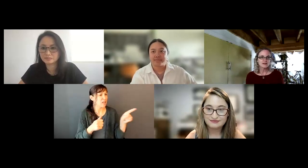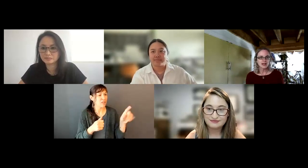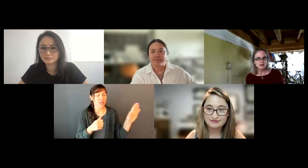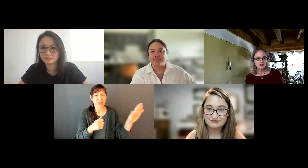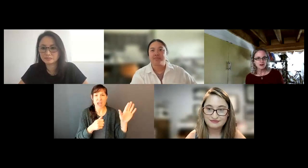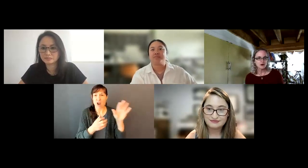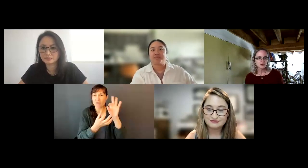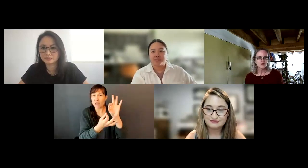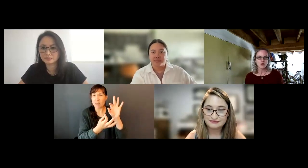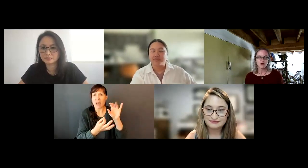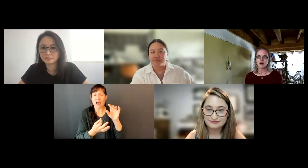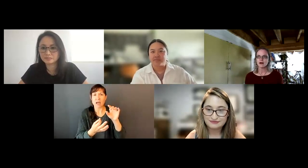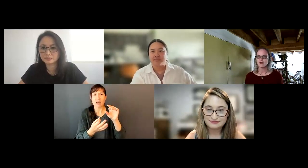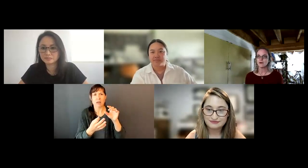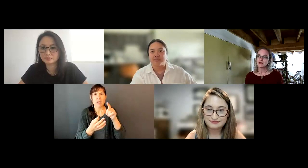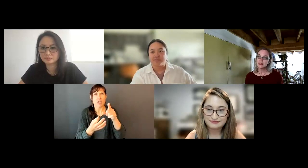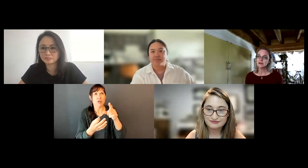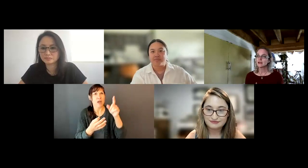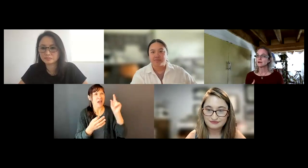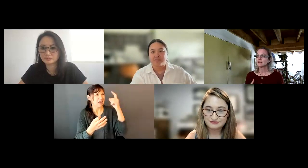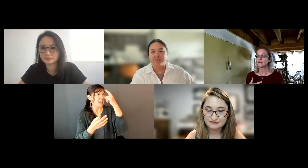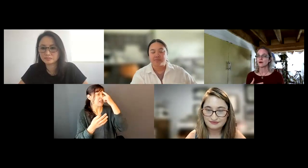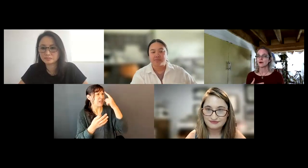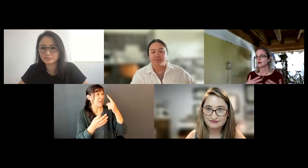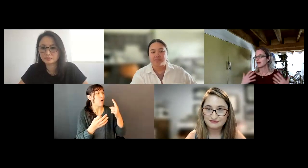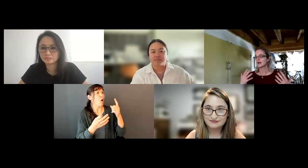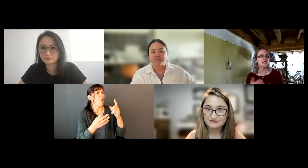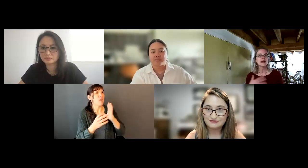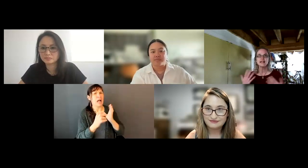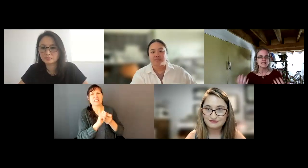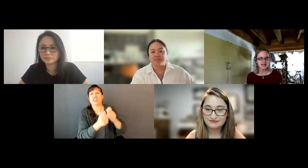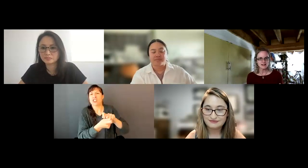what type of clothes or what material or any details,